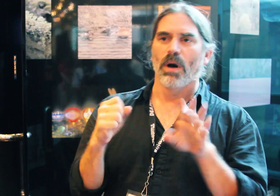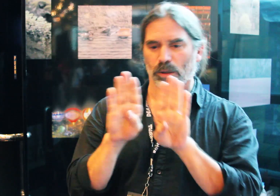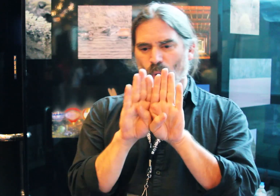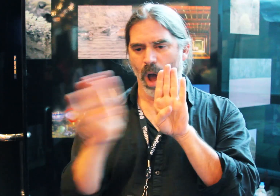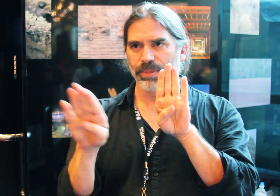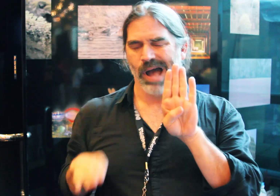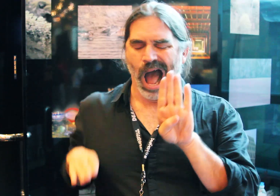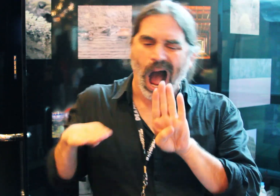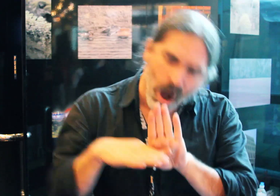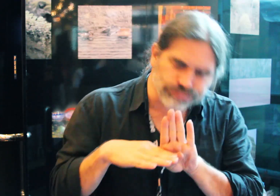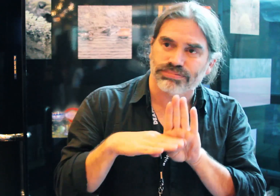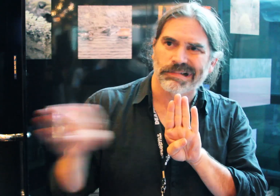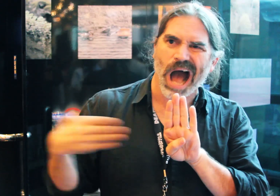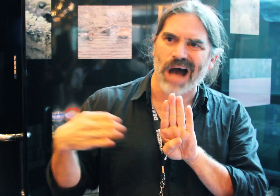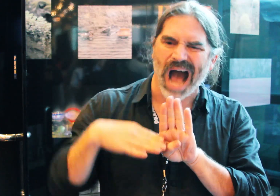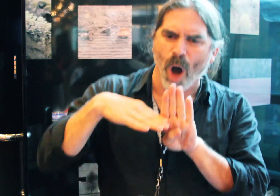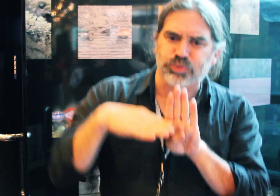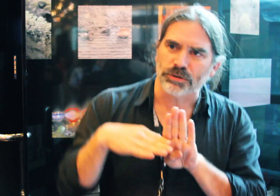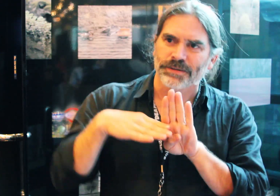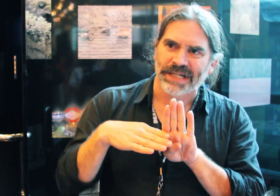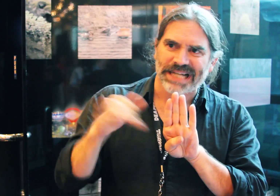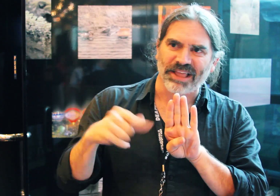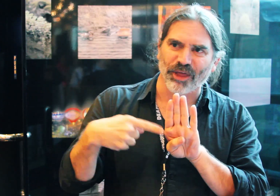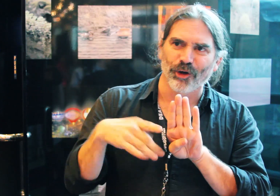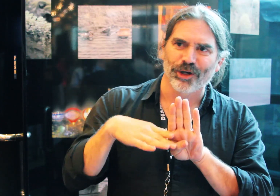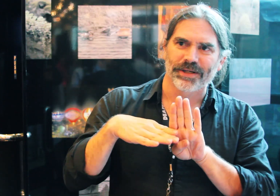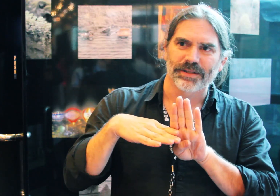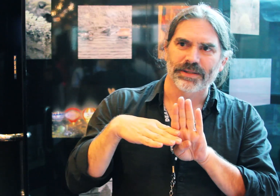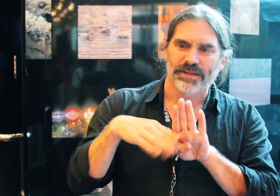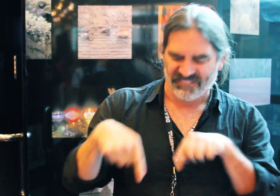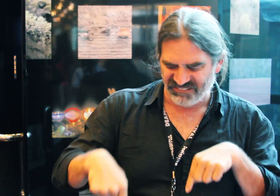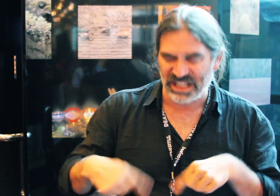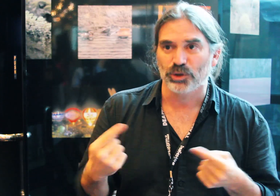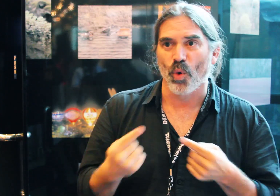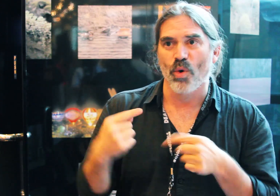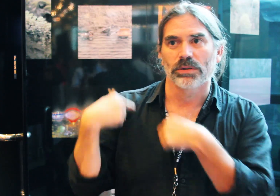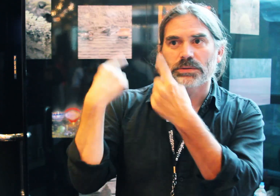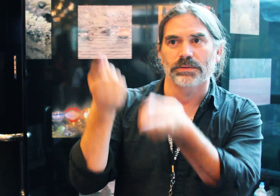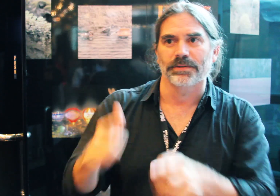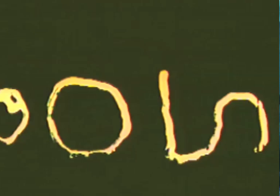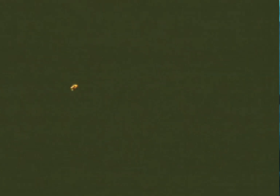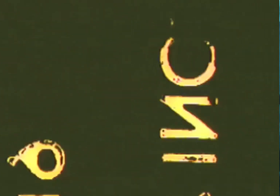The door opened, I got my foot in before it closed. My feet have been sore since.